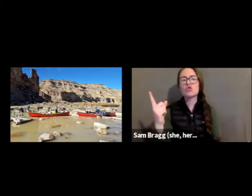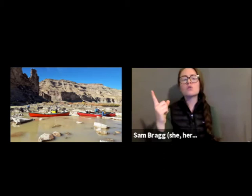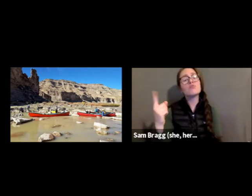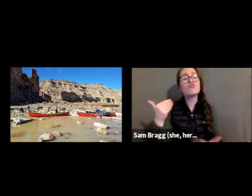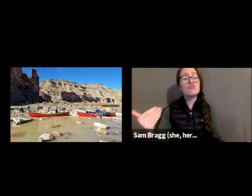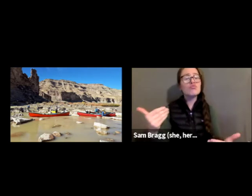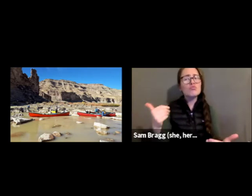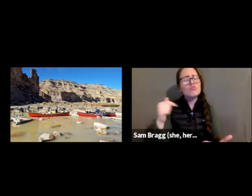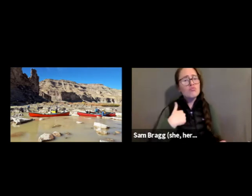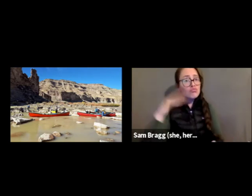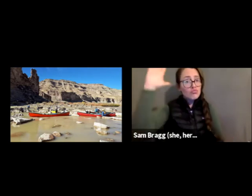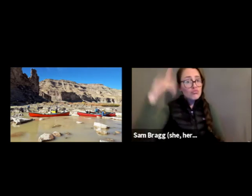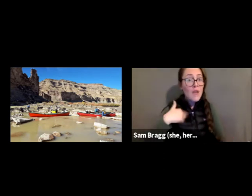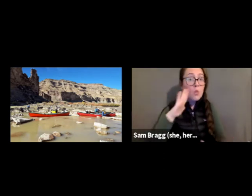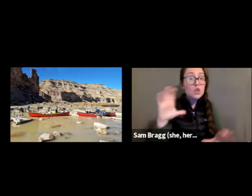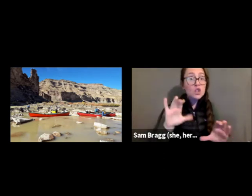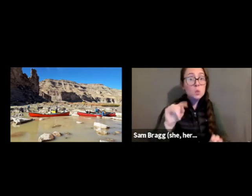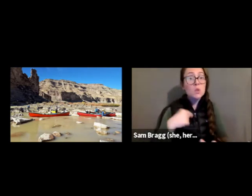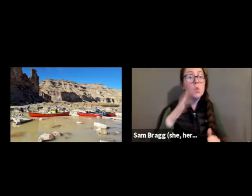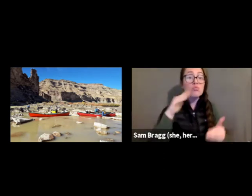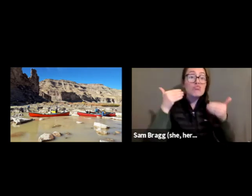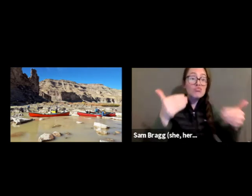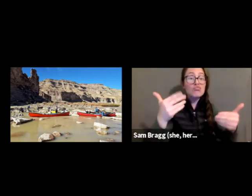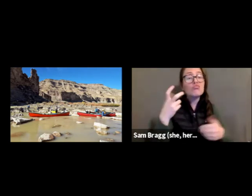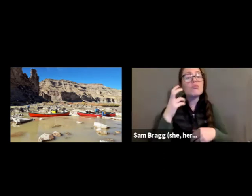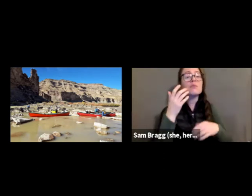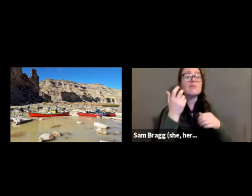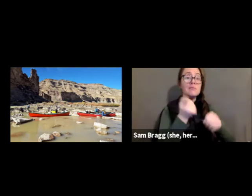mentioned these options noticed that everyone felt a little on edge so she volunteered. She said okay